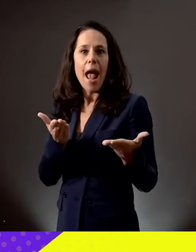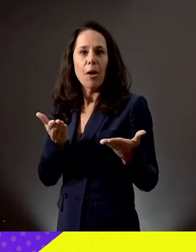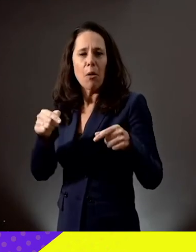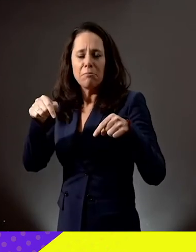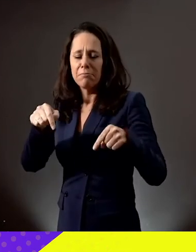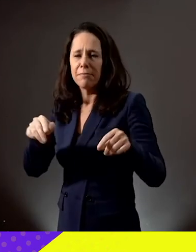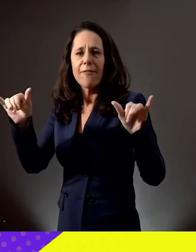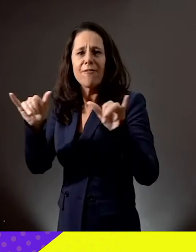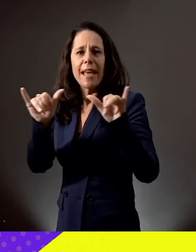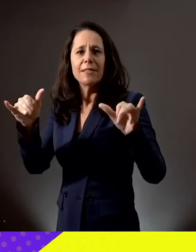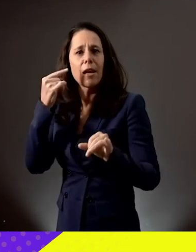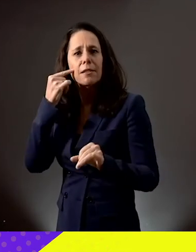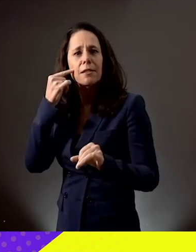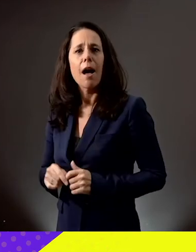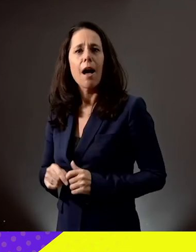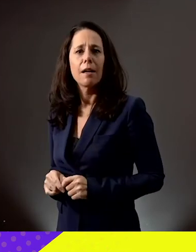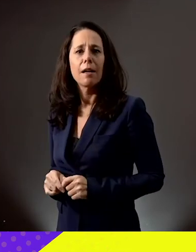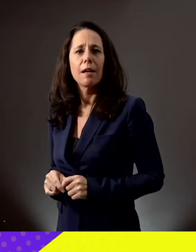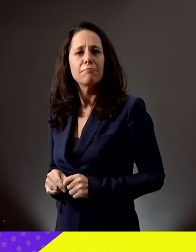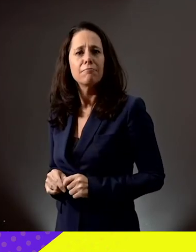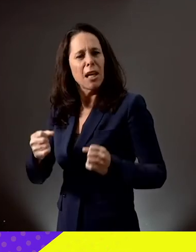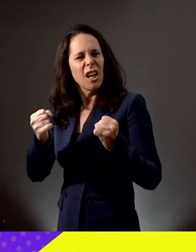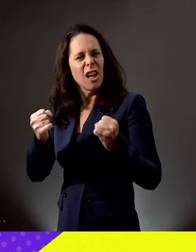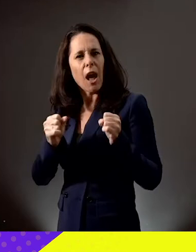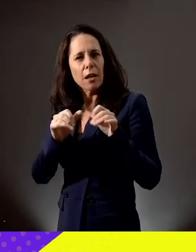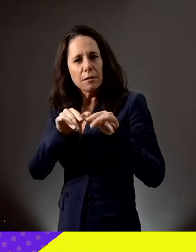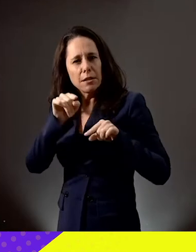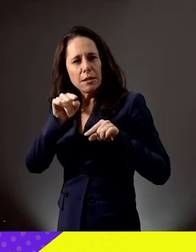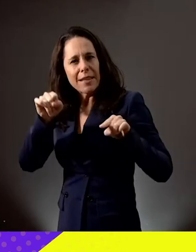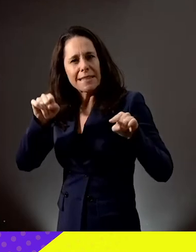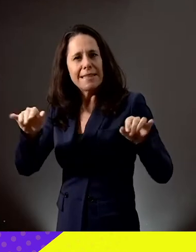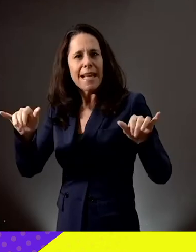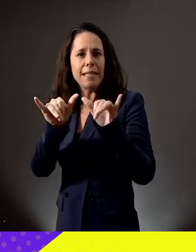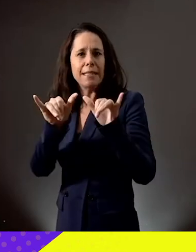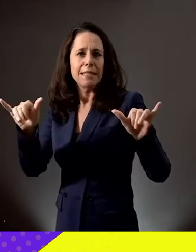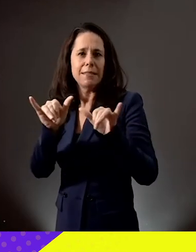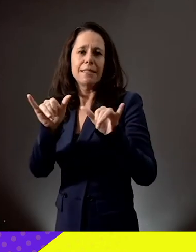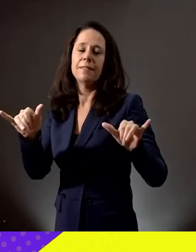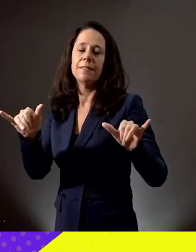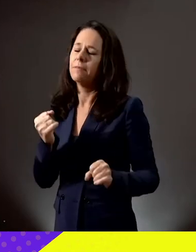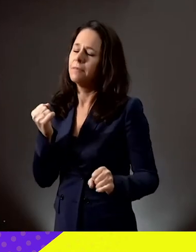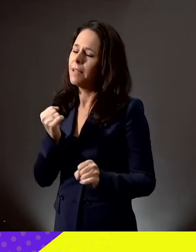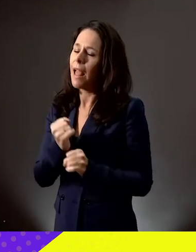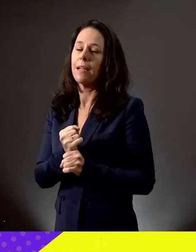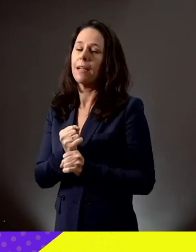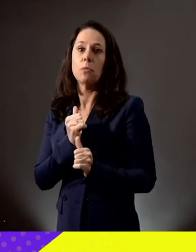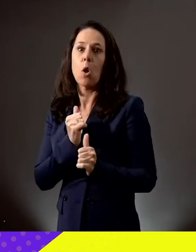Today we will celebrate the power of diversity. And we have every reason for that, because last week...